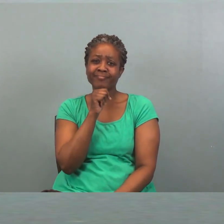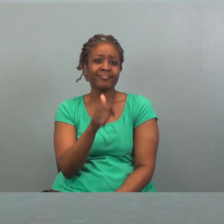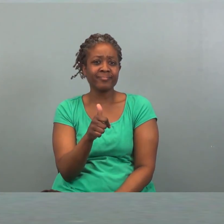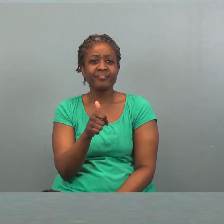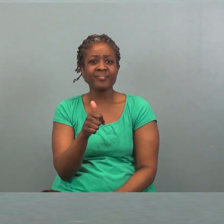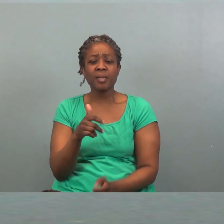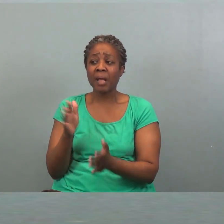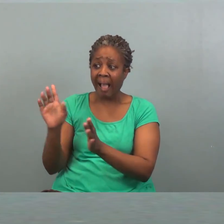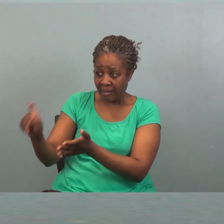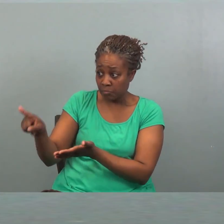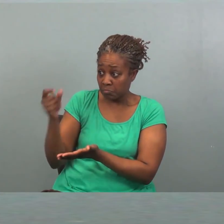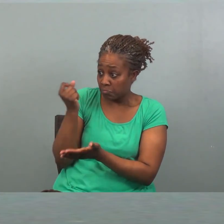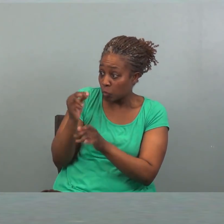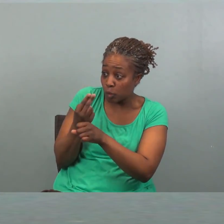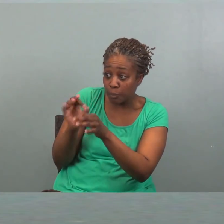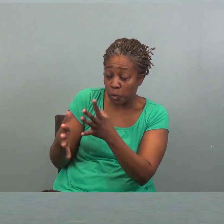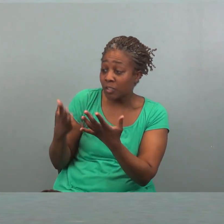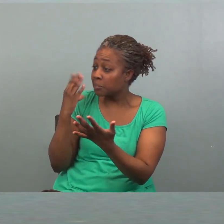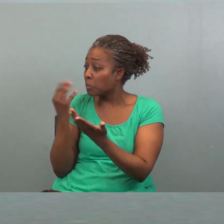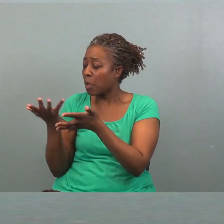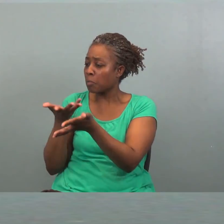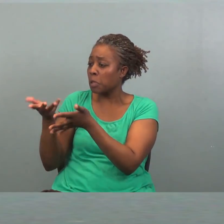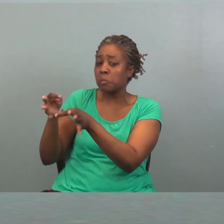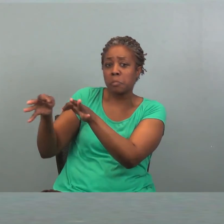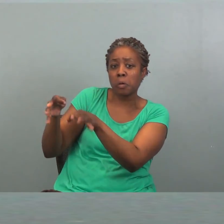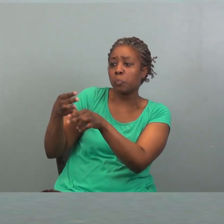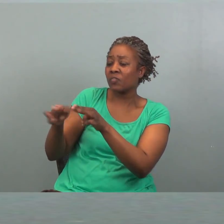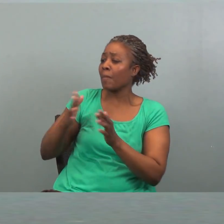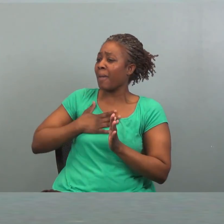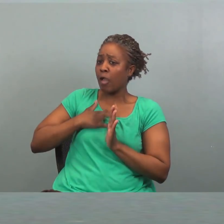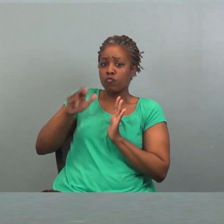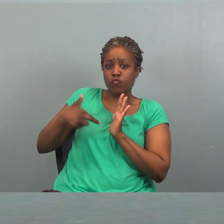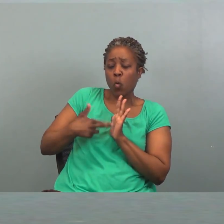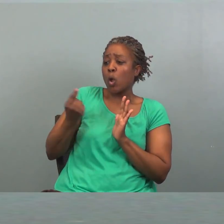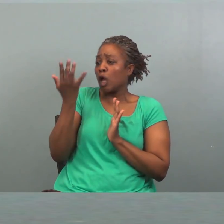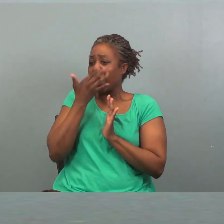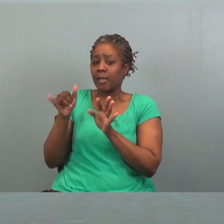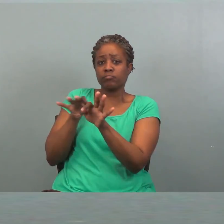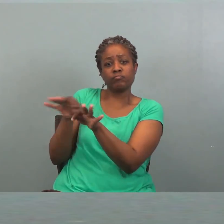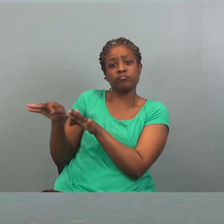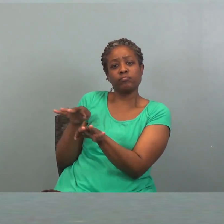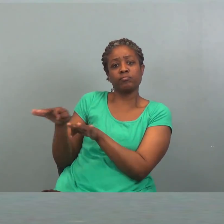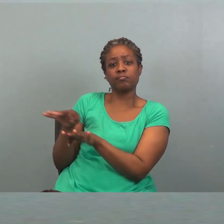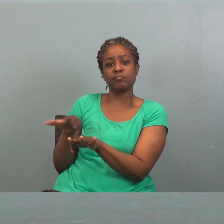with interpreters and this simply isn't true. Feel free to ask about their experience working with interpreters